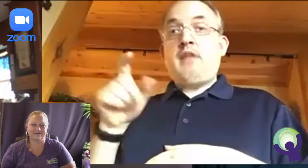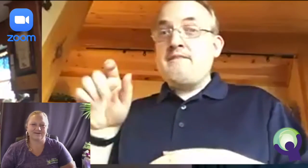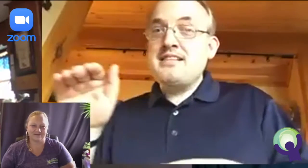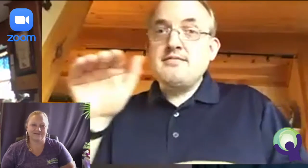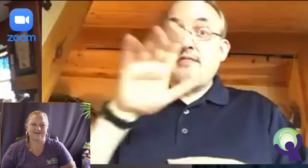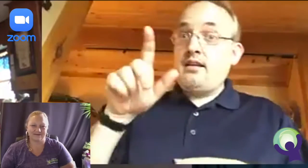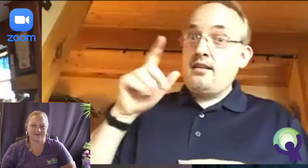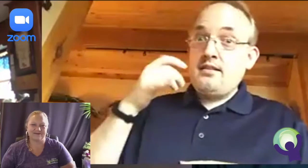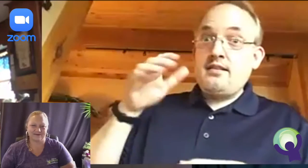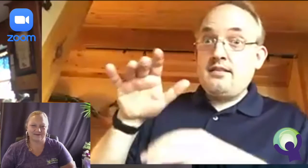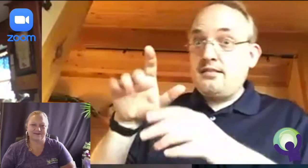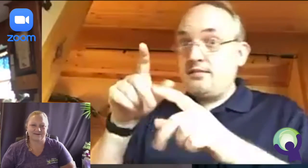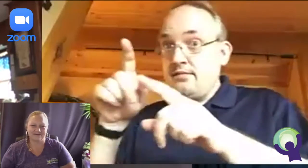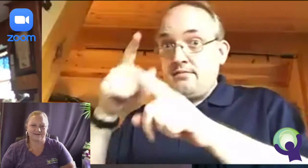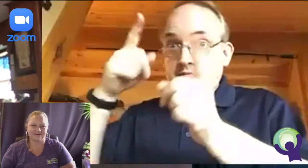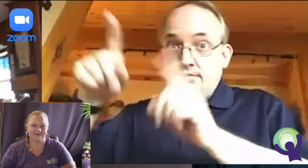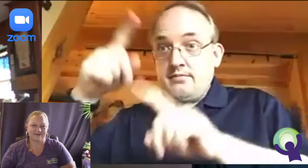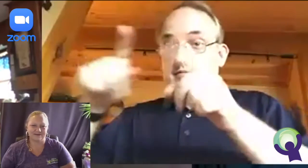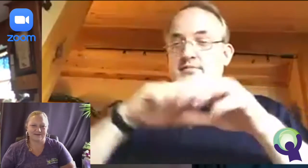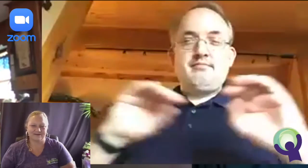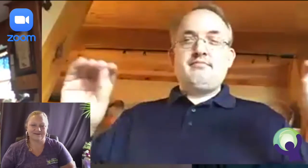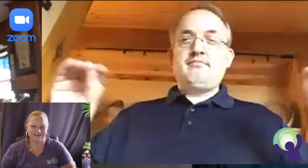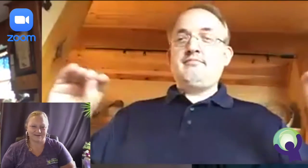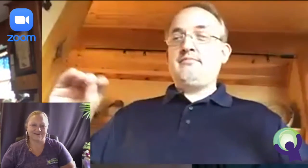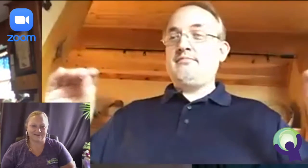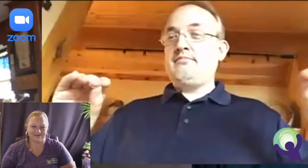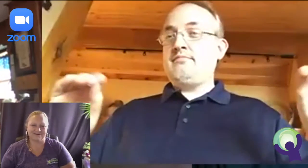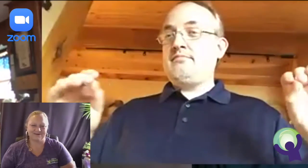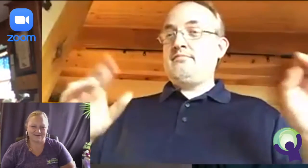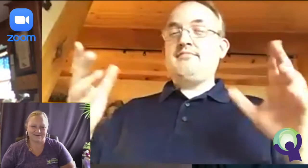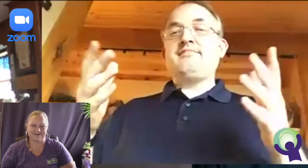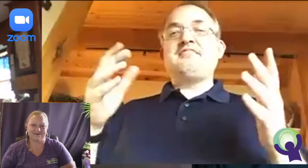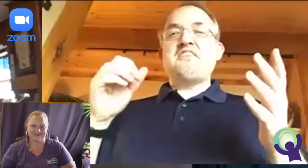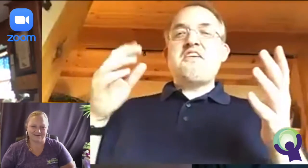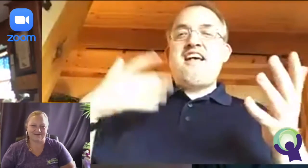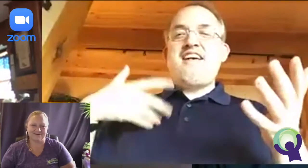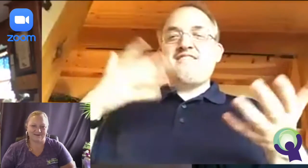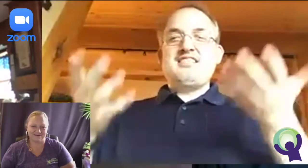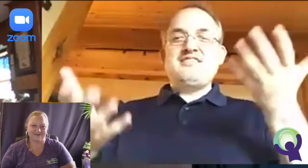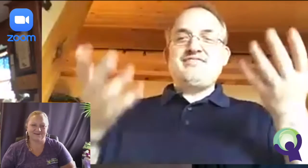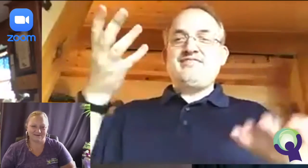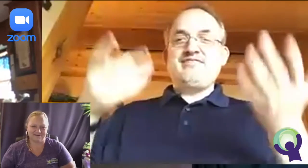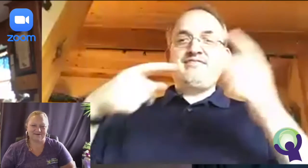So let's say in New York, if I wanted to go out I don't have to do that. I don't have to